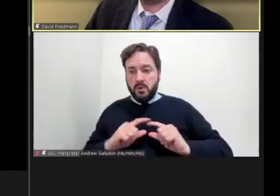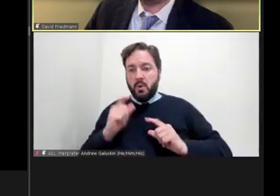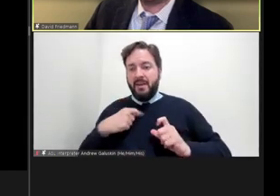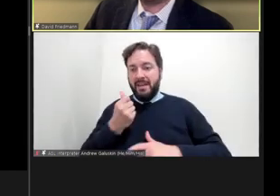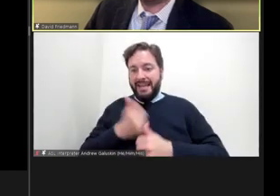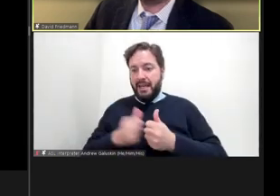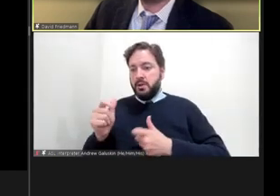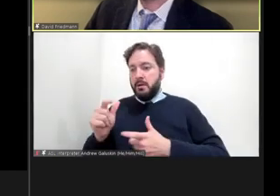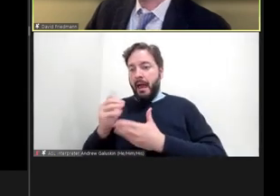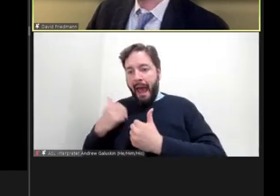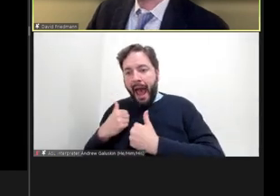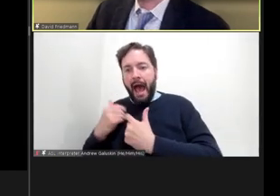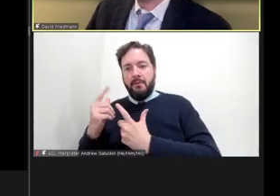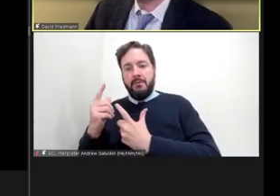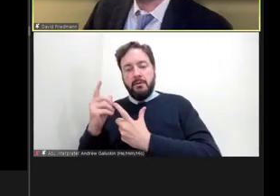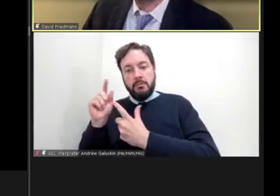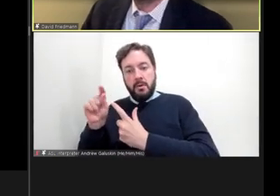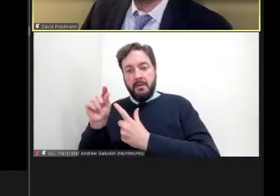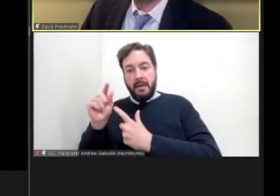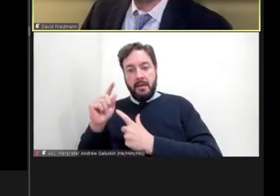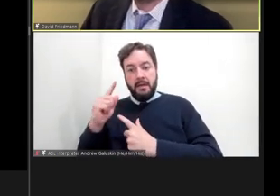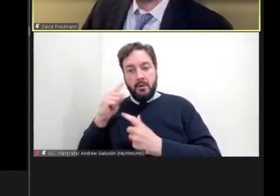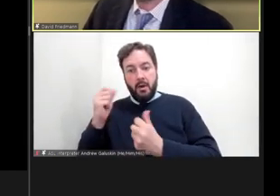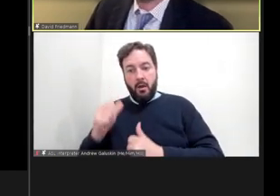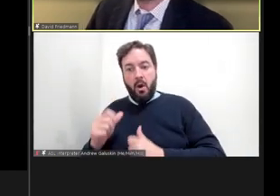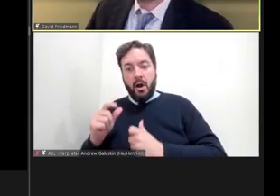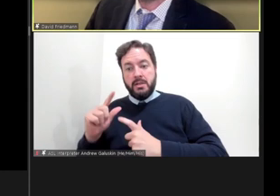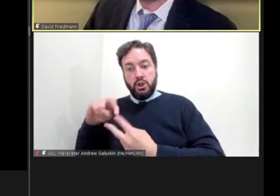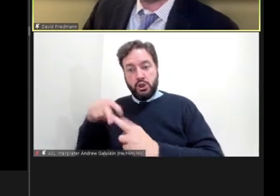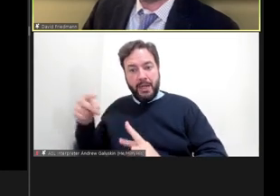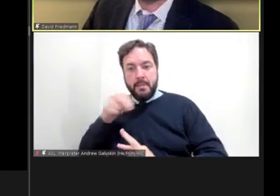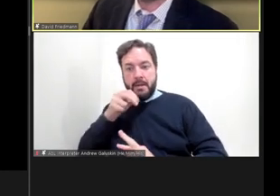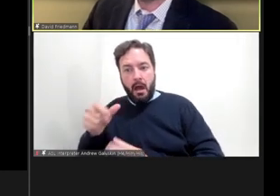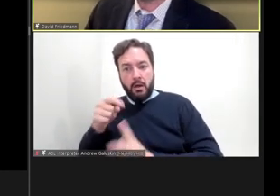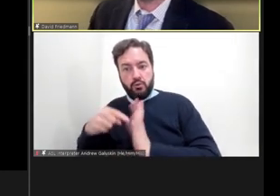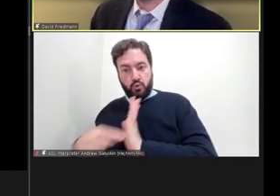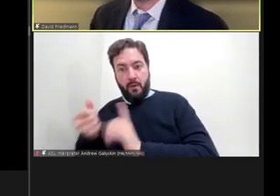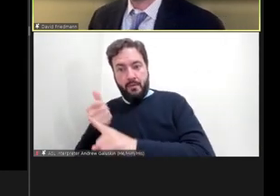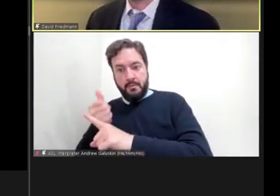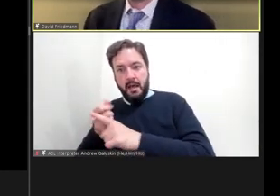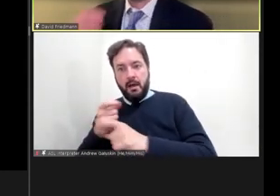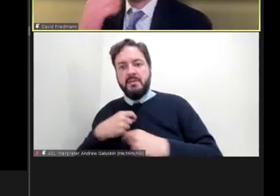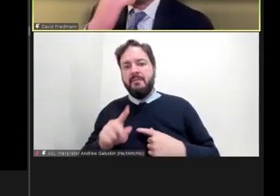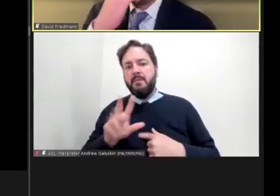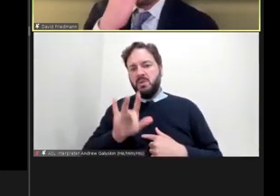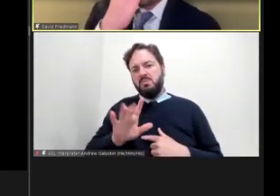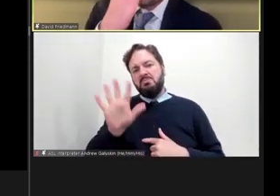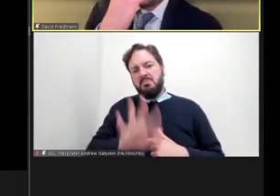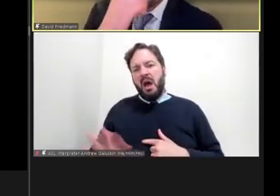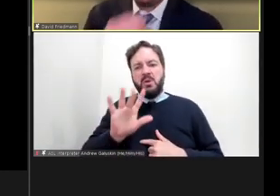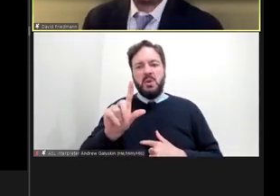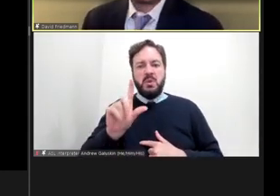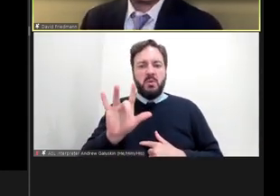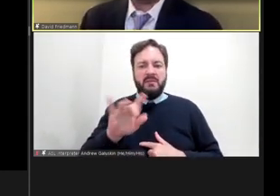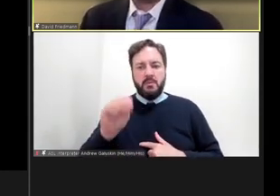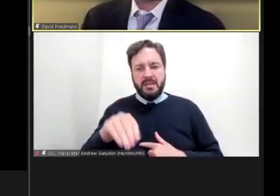parents that don't express the hearing loss, they have a 25% chance of having an affected child.